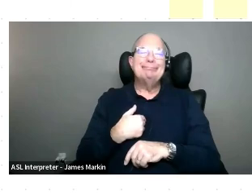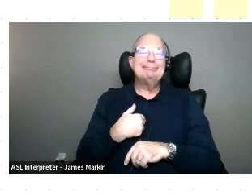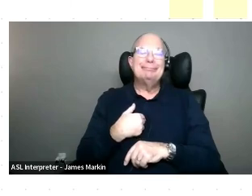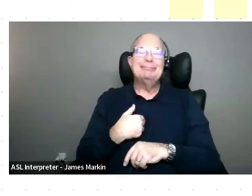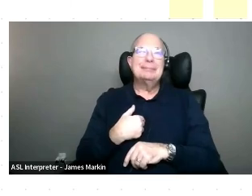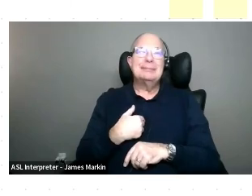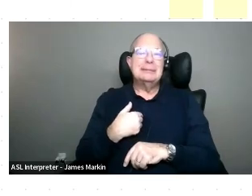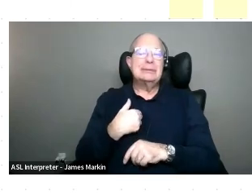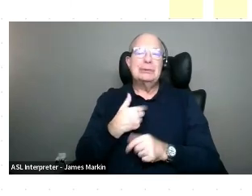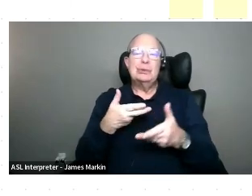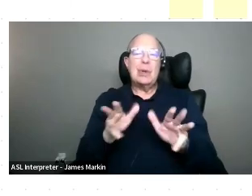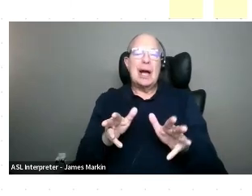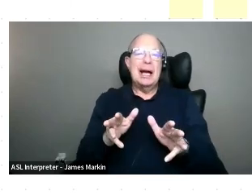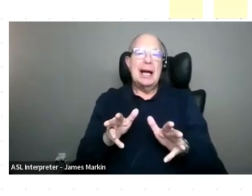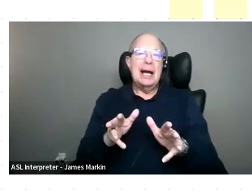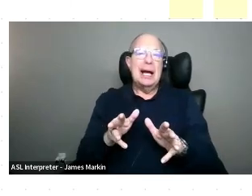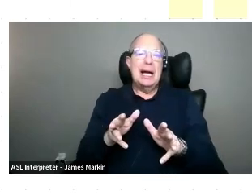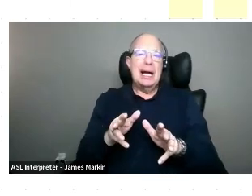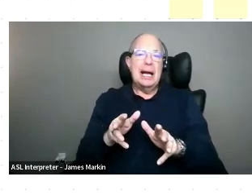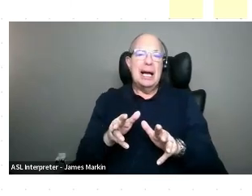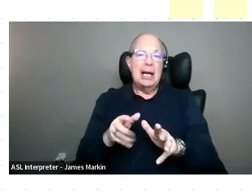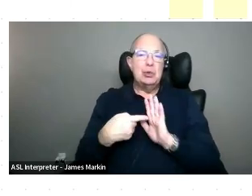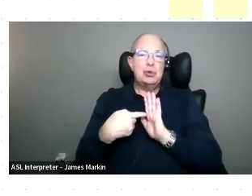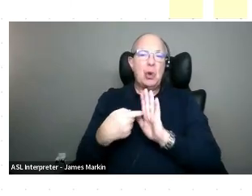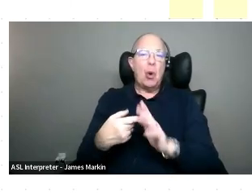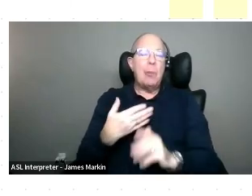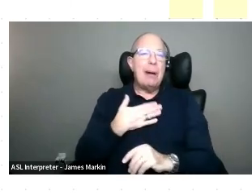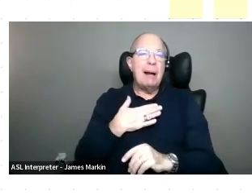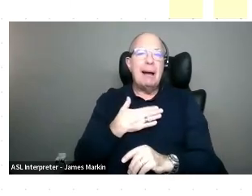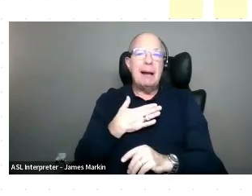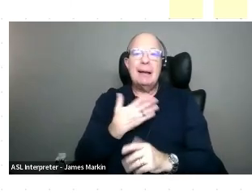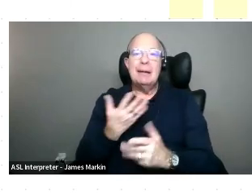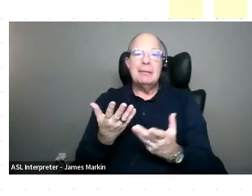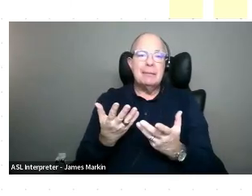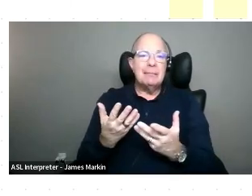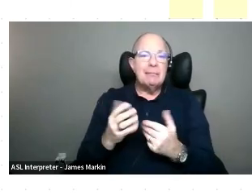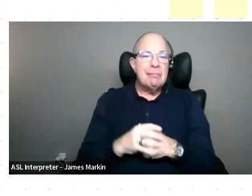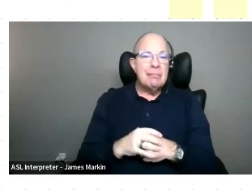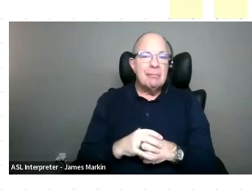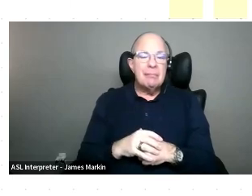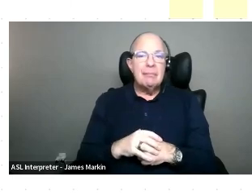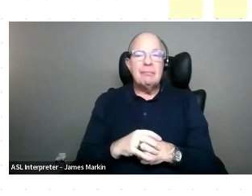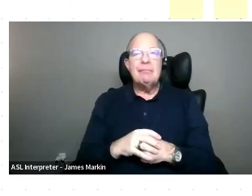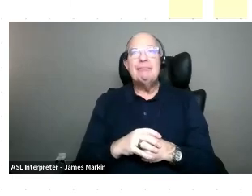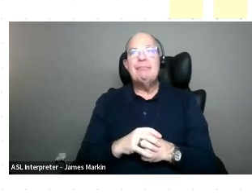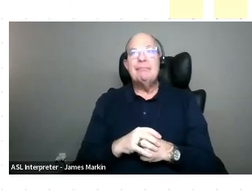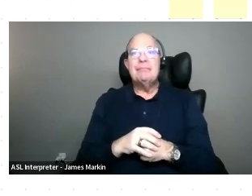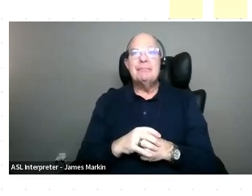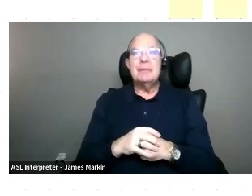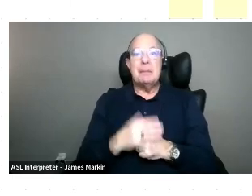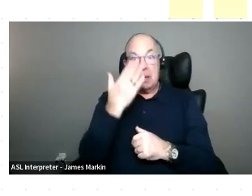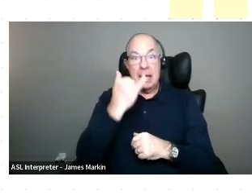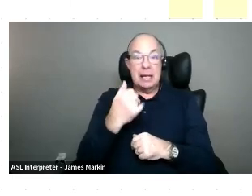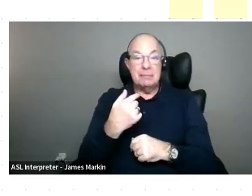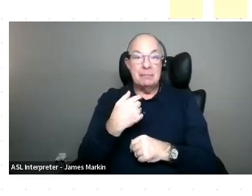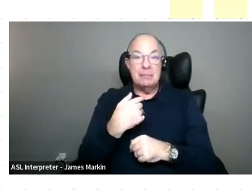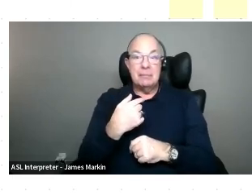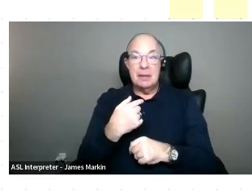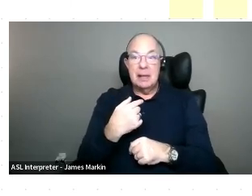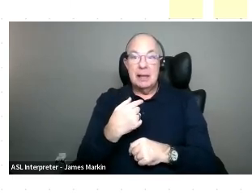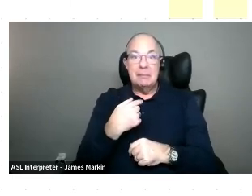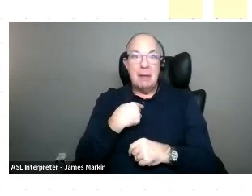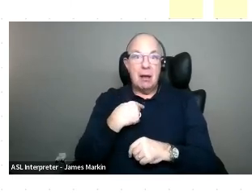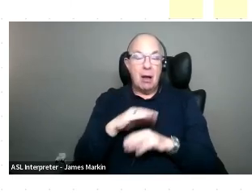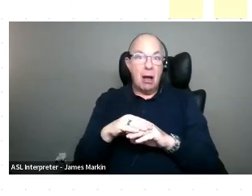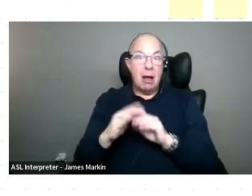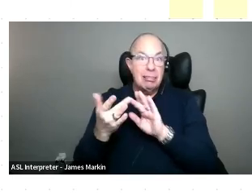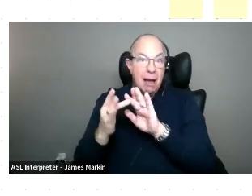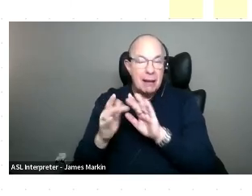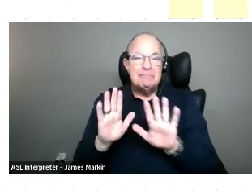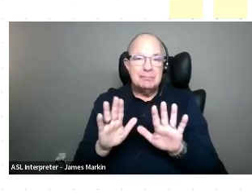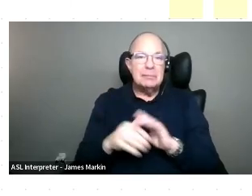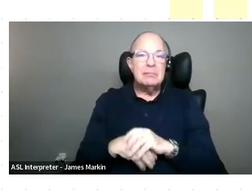Jamie Corbett: I don't really want to expose, like, my… you know, especially if I'm doing it on, like, if it's online and all that, I'm just wondering…